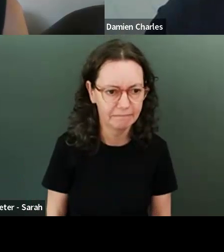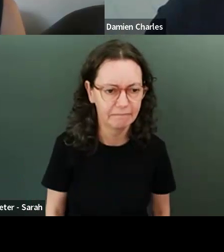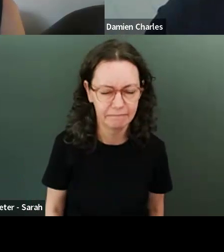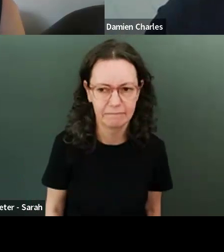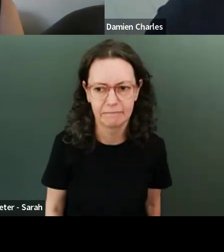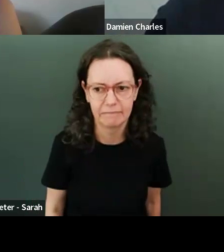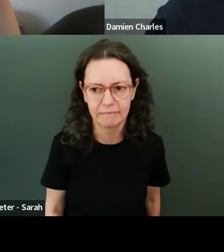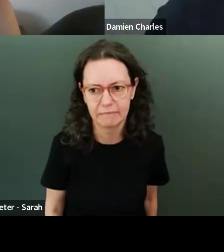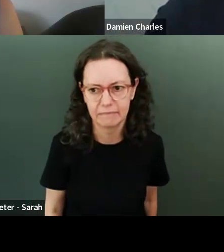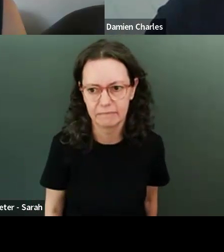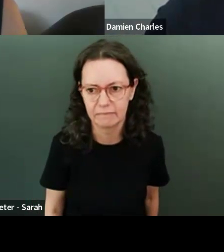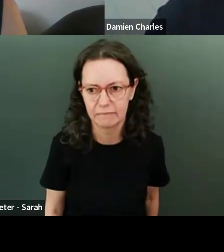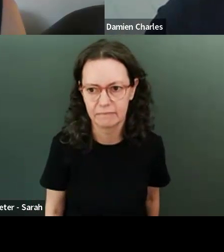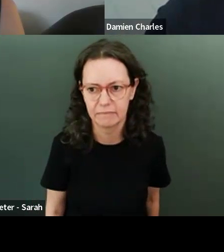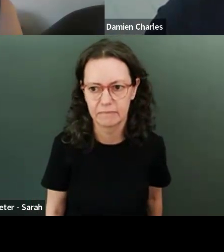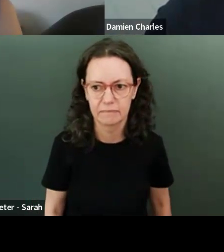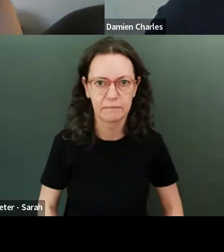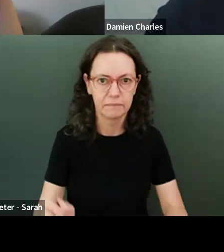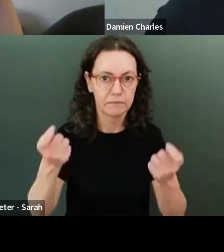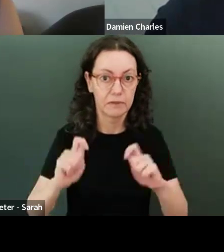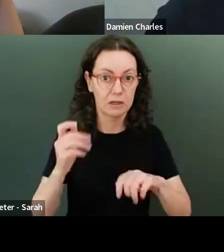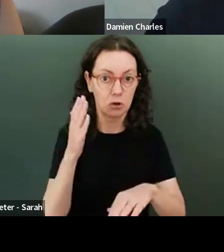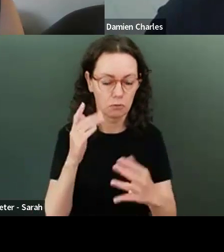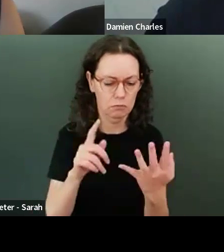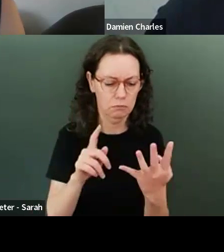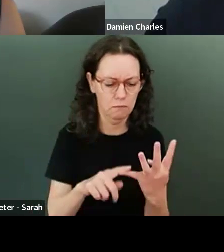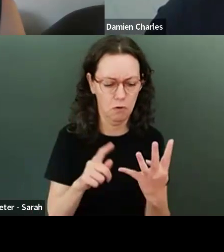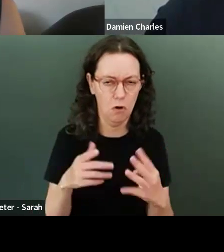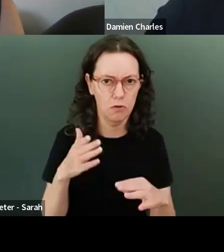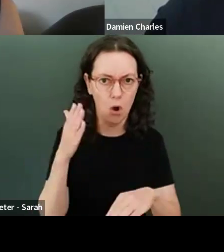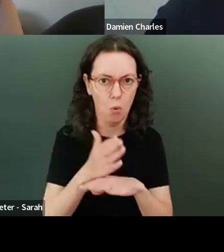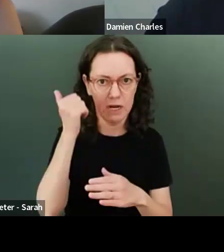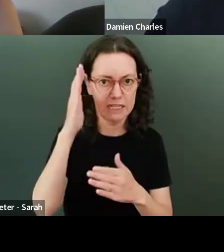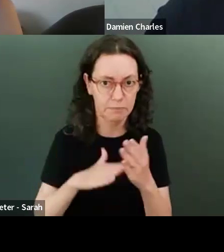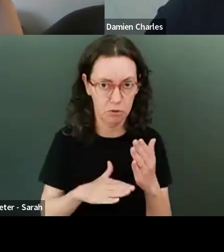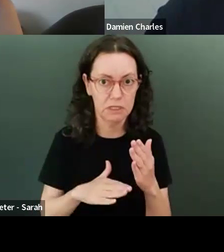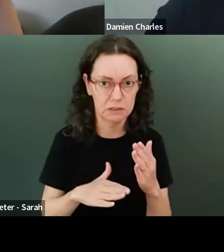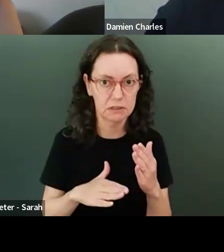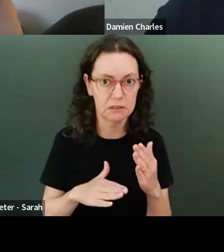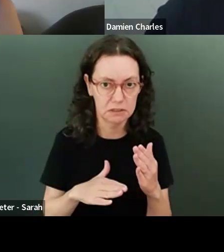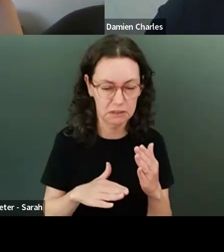next one is work experience and paid employment and we know this is the